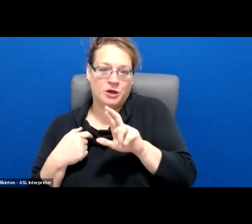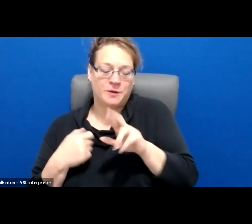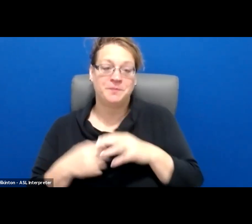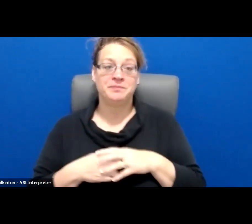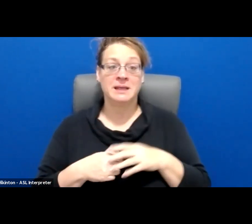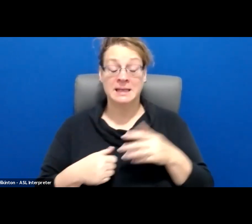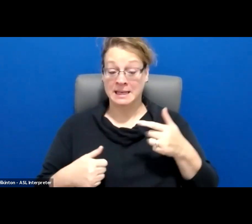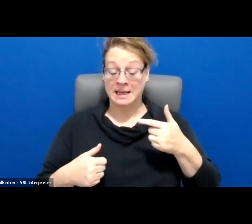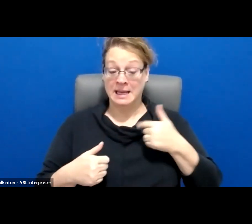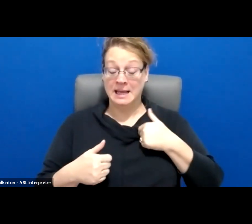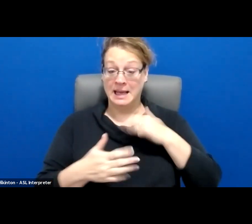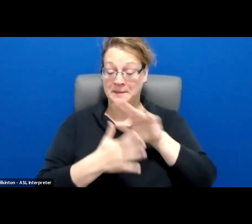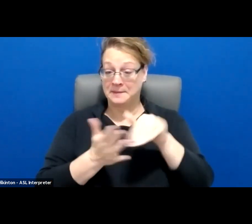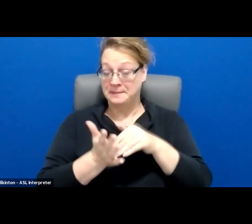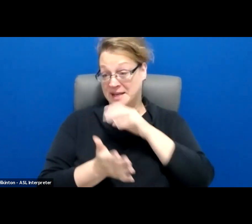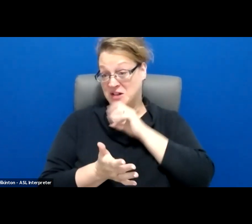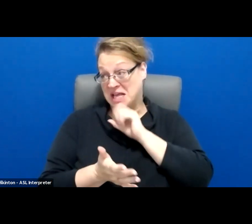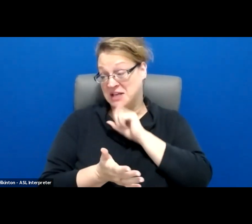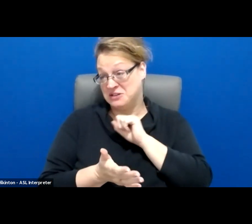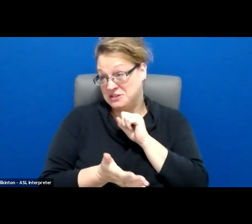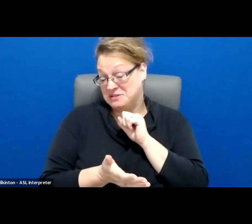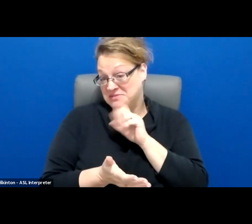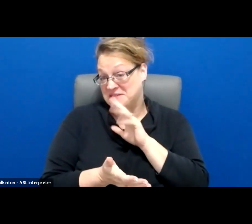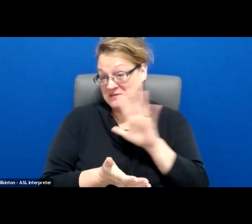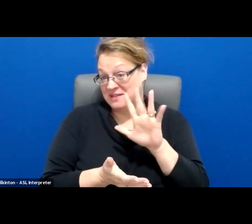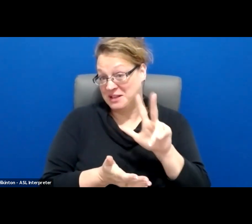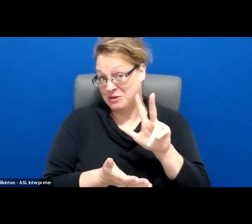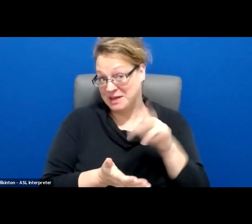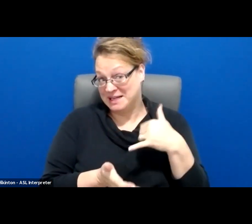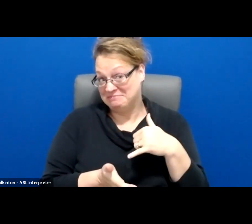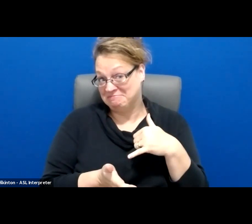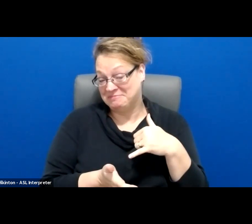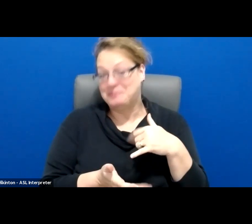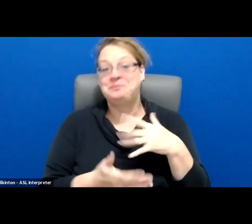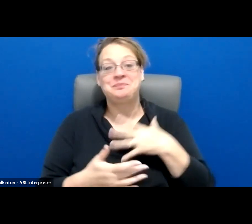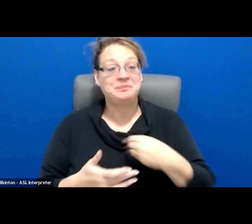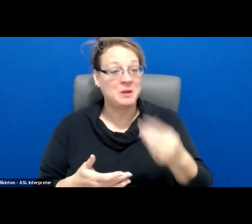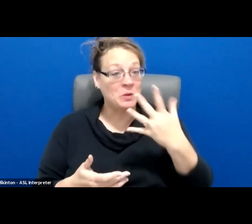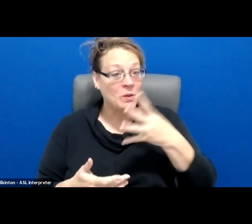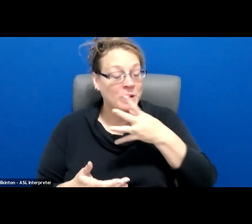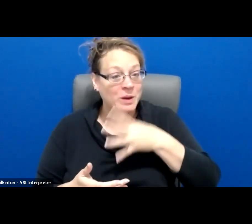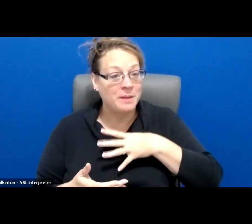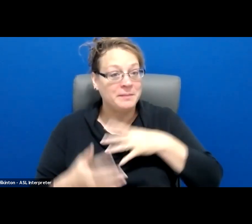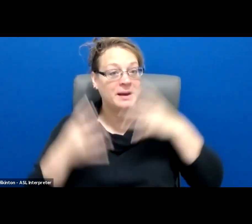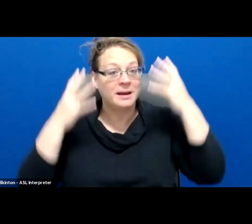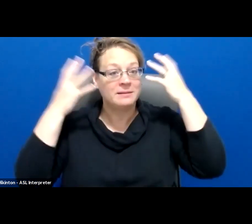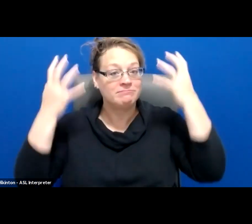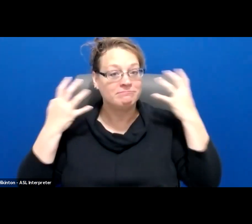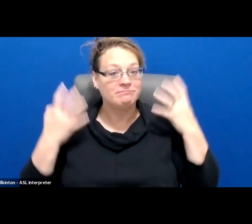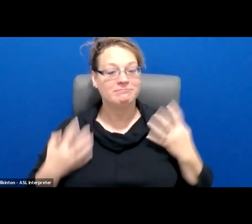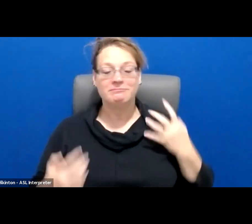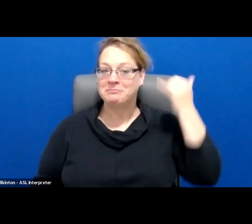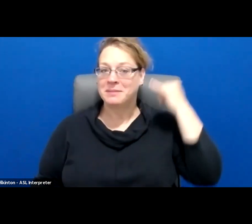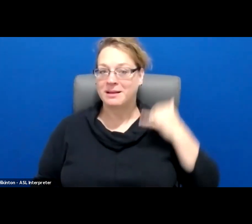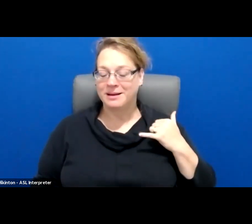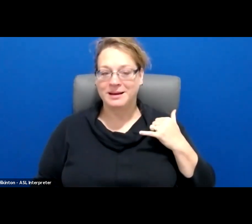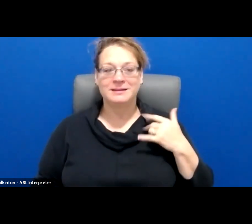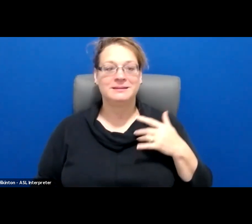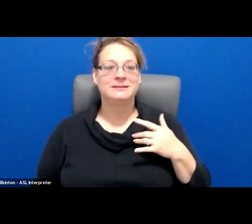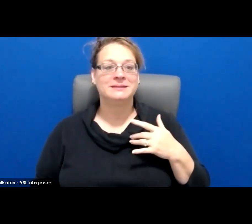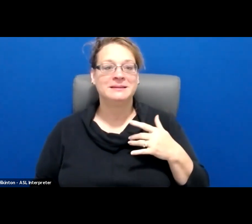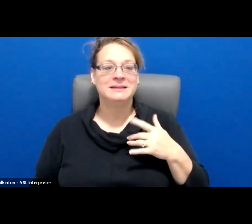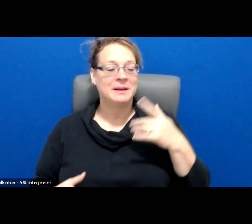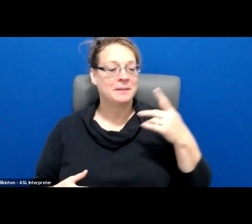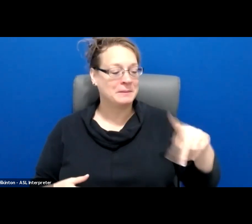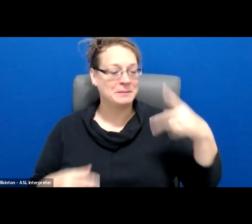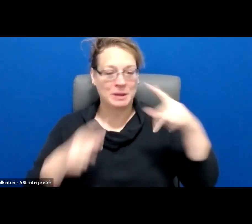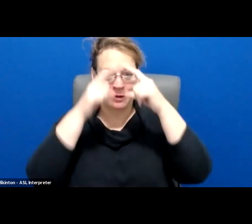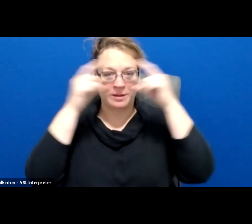My preferred pronouns are she /her.